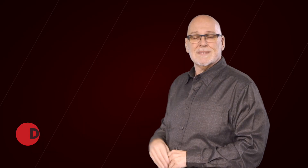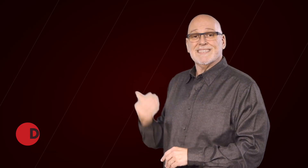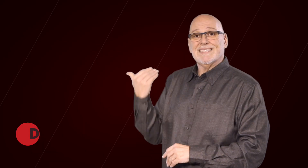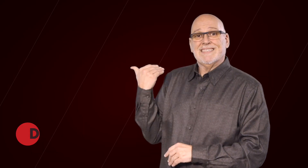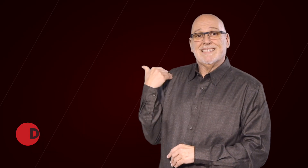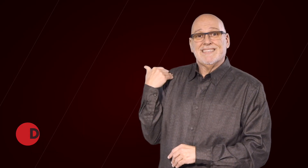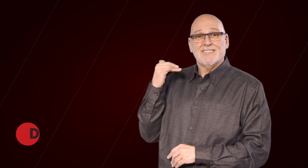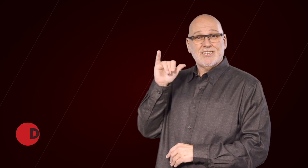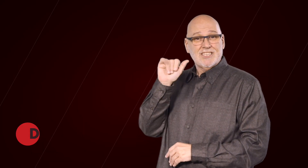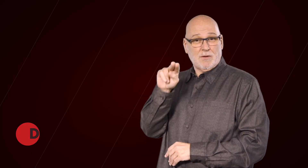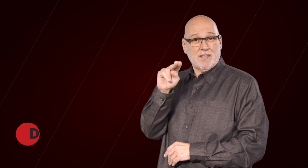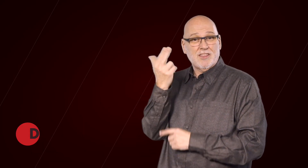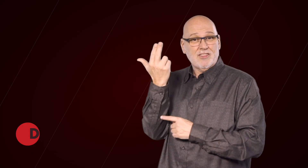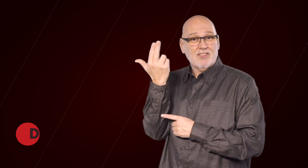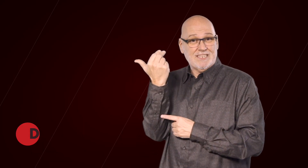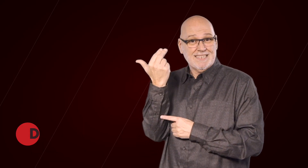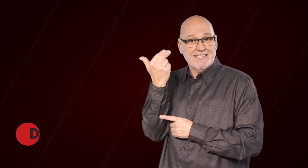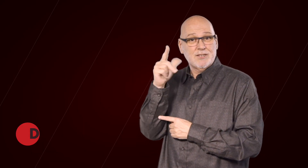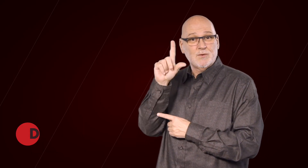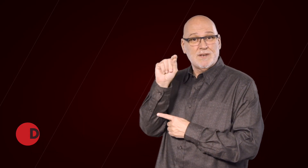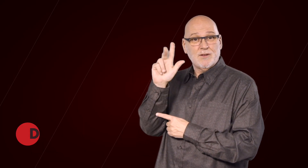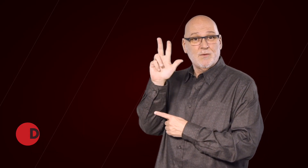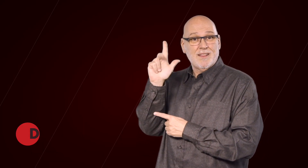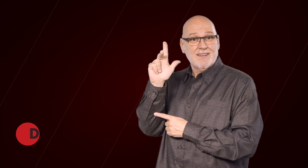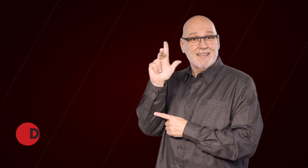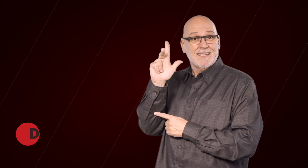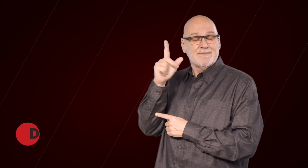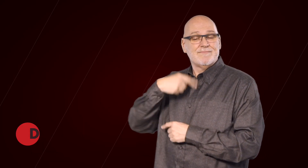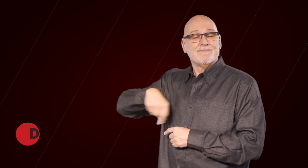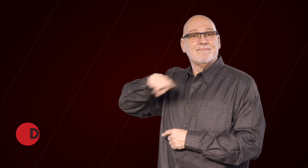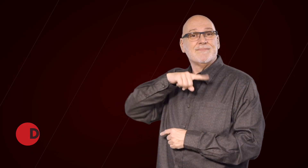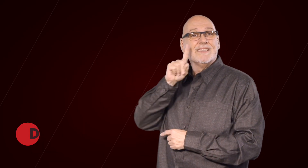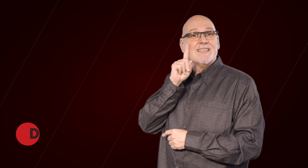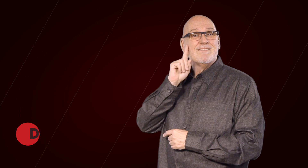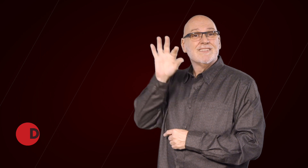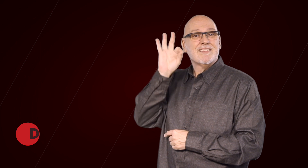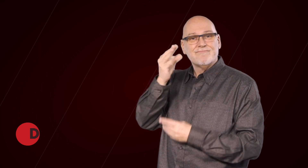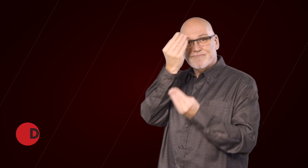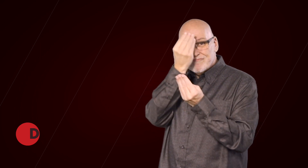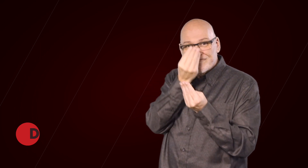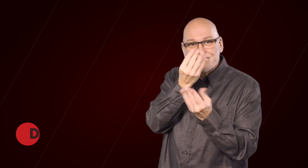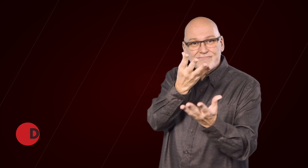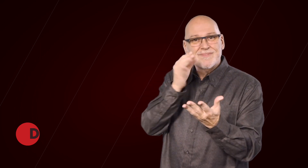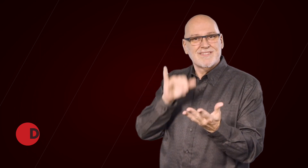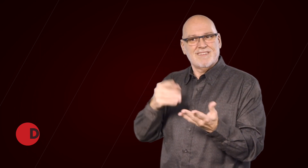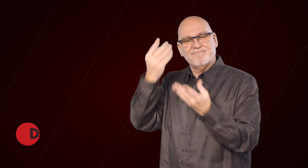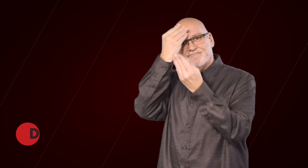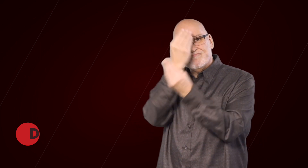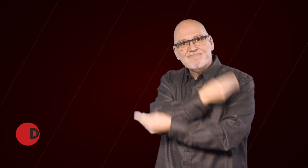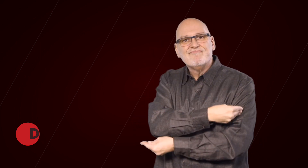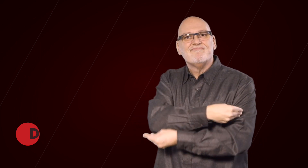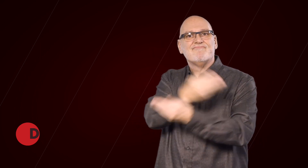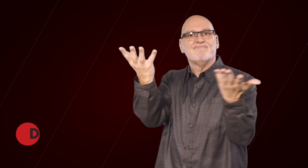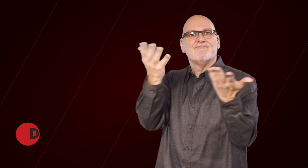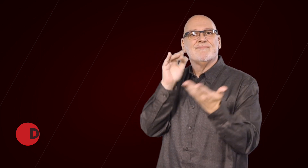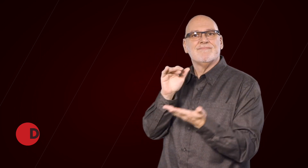[ANSELMO]: In DeafDots report last 13 January 2023, we announced that